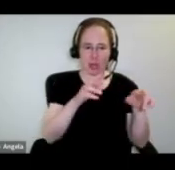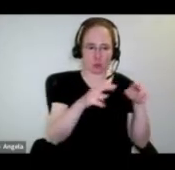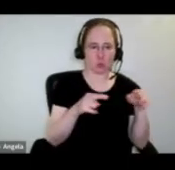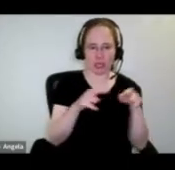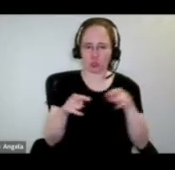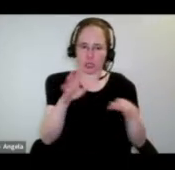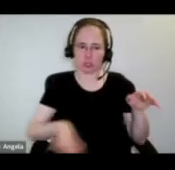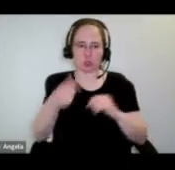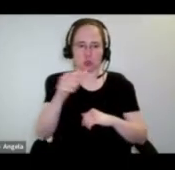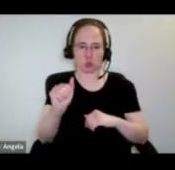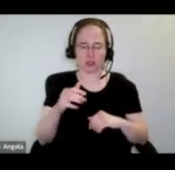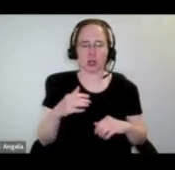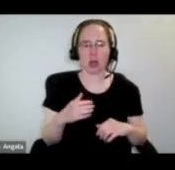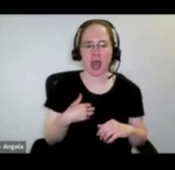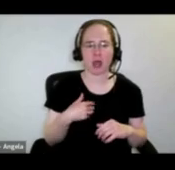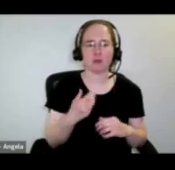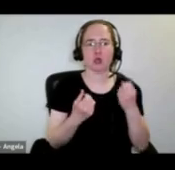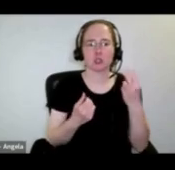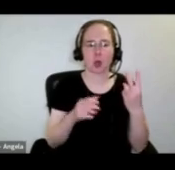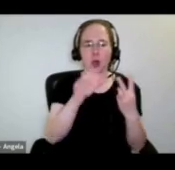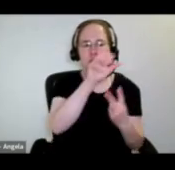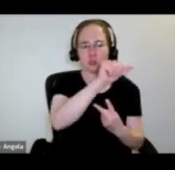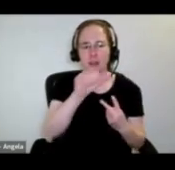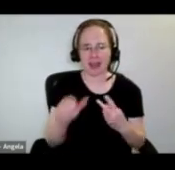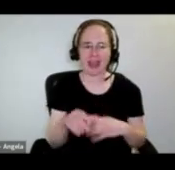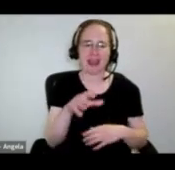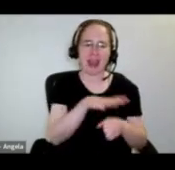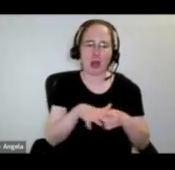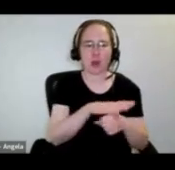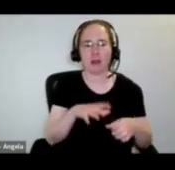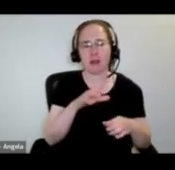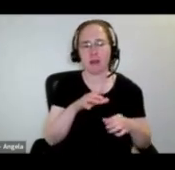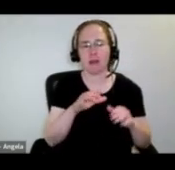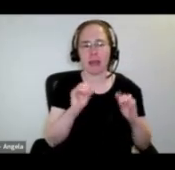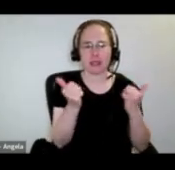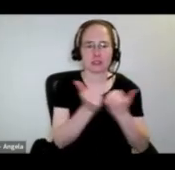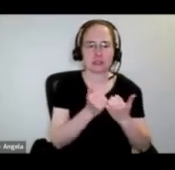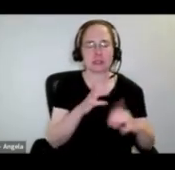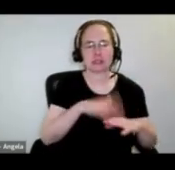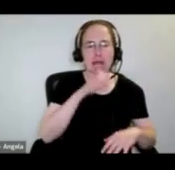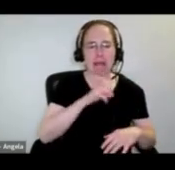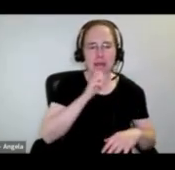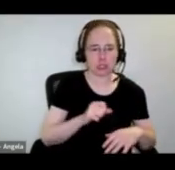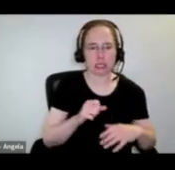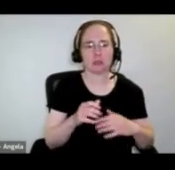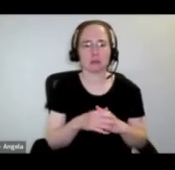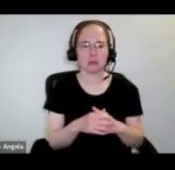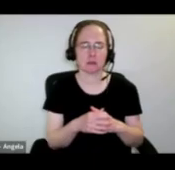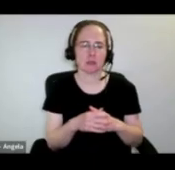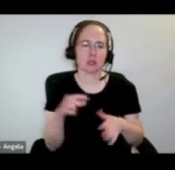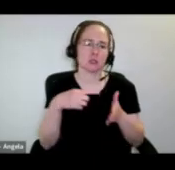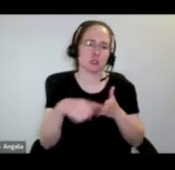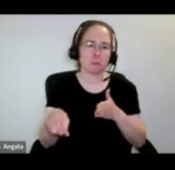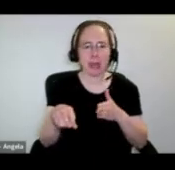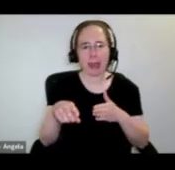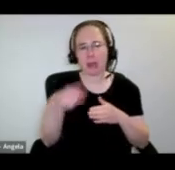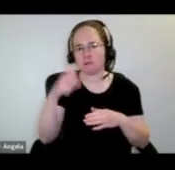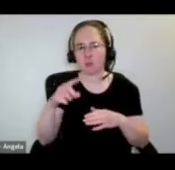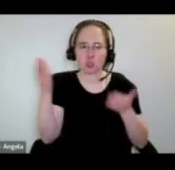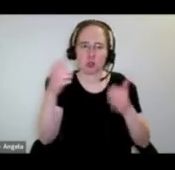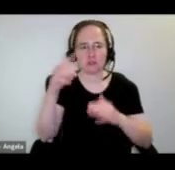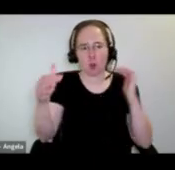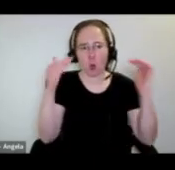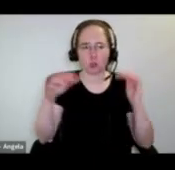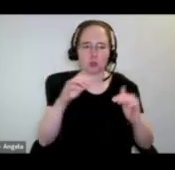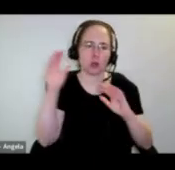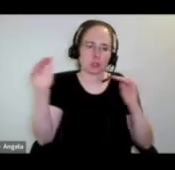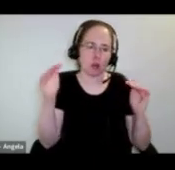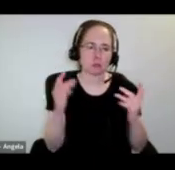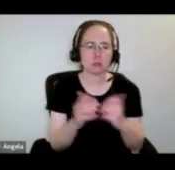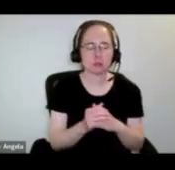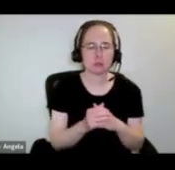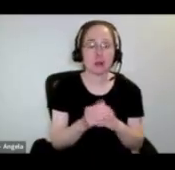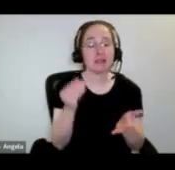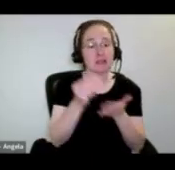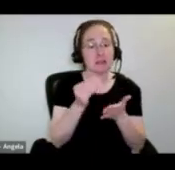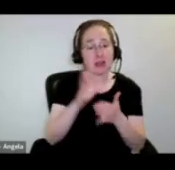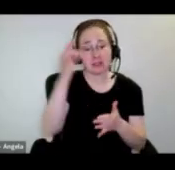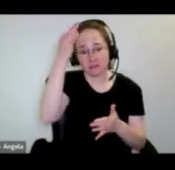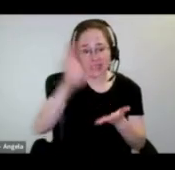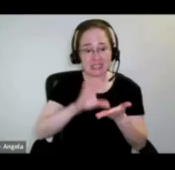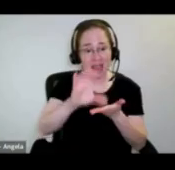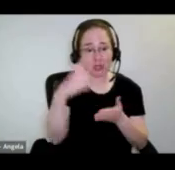David Watkins: Okay, here is a slide showing funding by regions throughout Georgia. There's 12 AAAs, Area Agencies on Aging blend and braid fund sources to pay for the range of services for older adults.